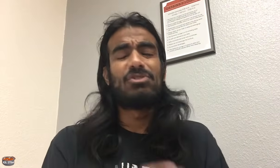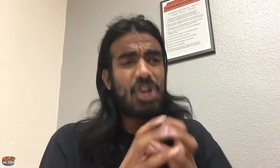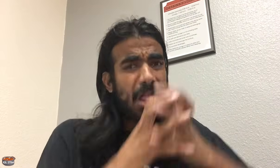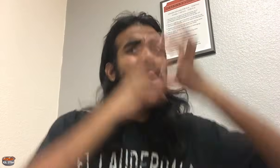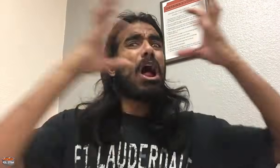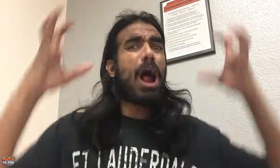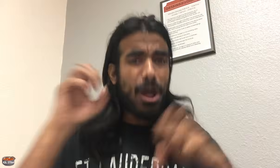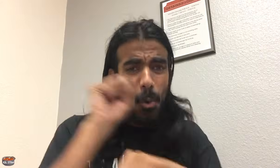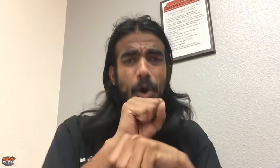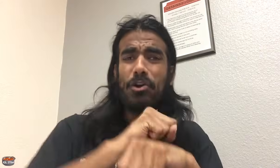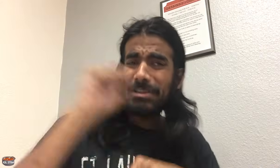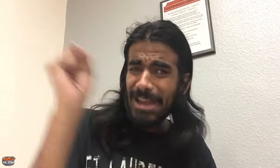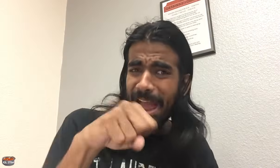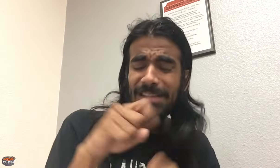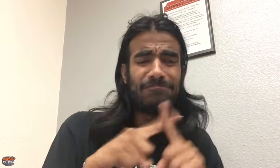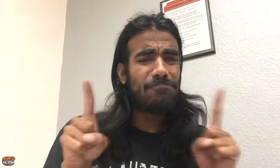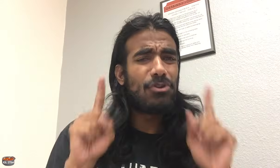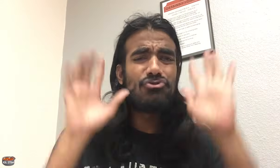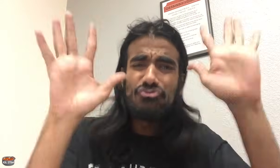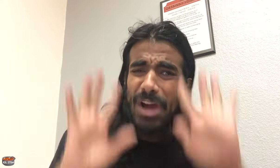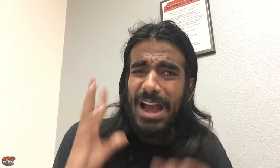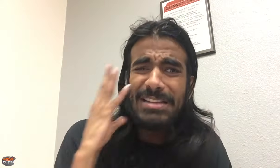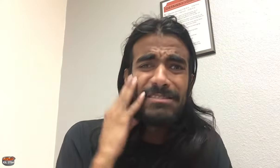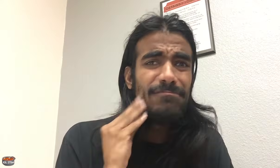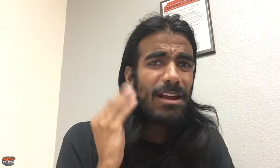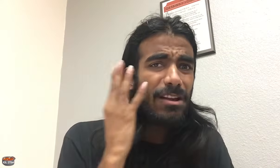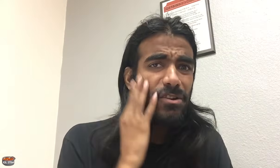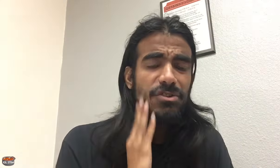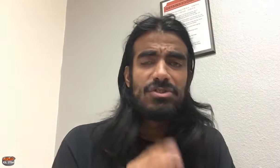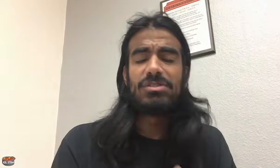and it just makes me fall in love with it even more. It's a lot of work, but it's